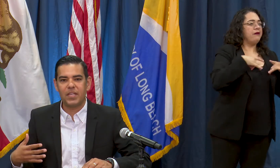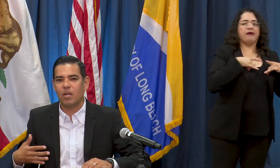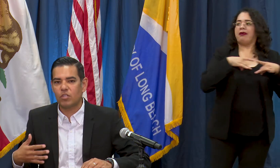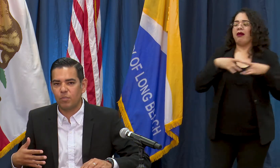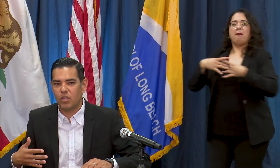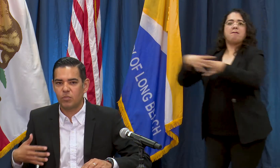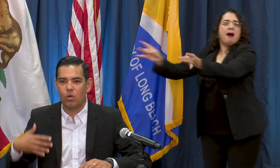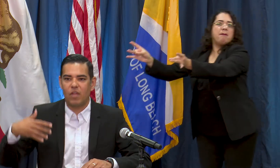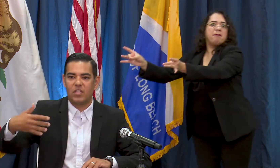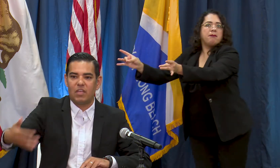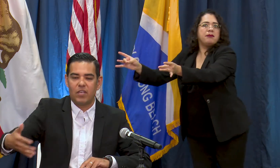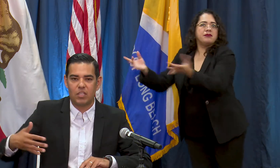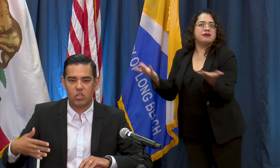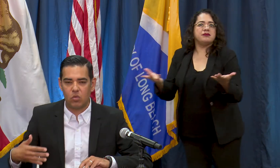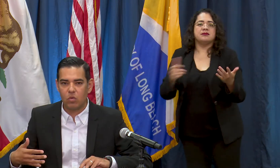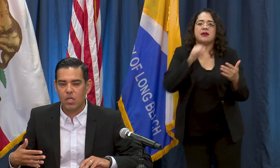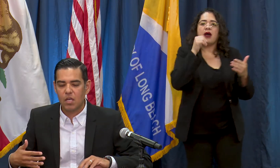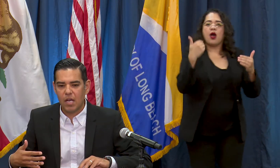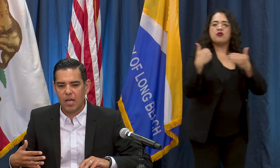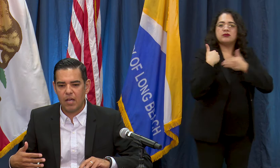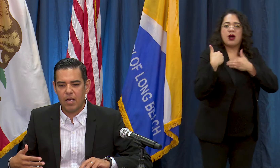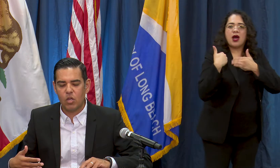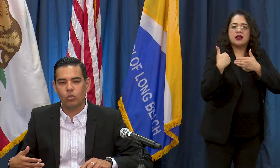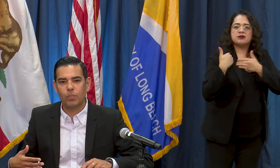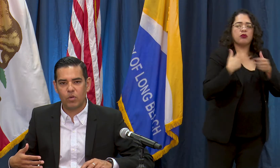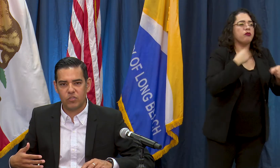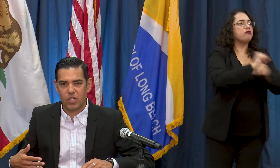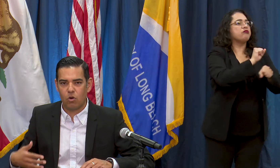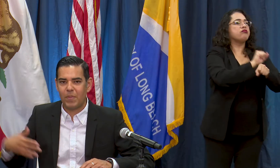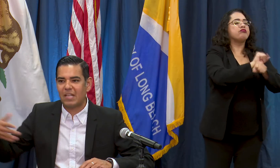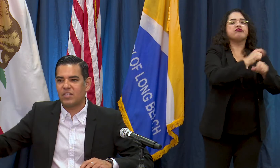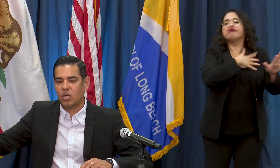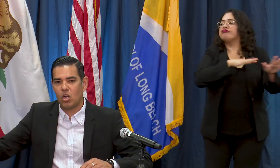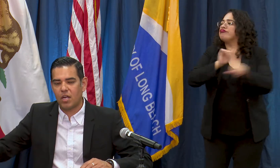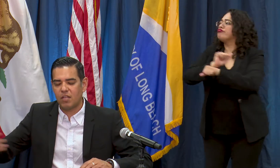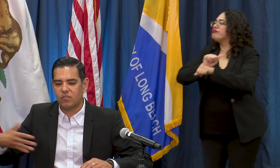being irresponsible and then giving it to an older person or passing it on and